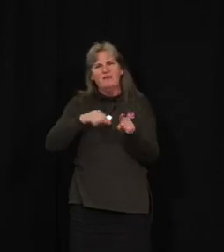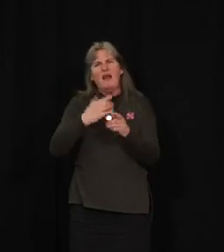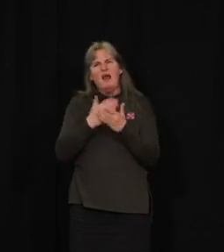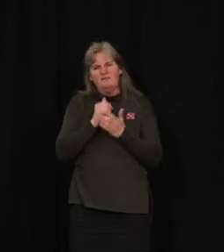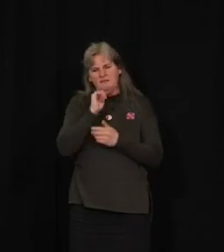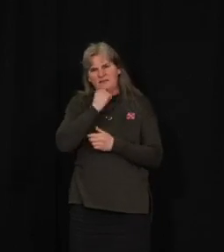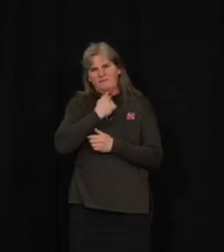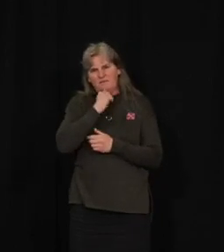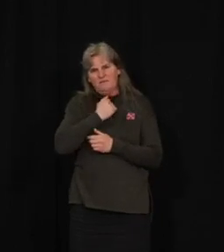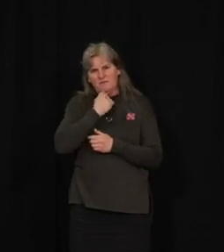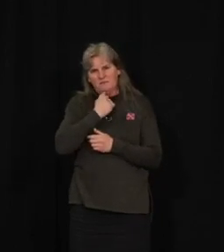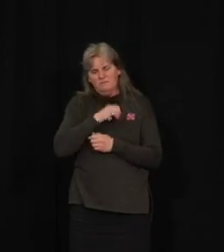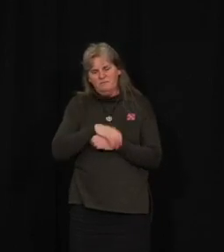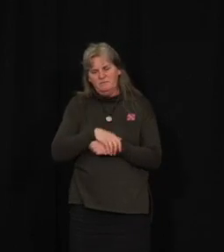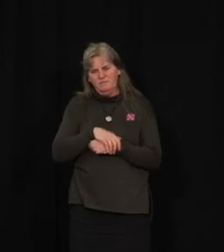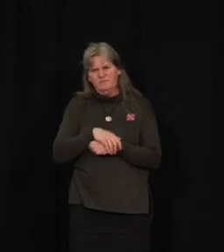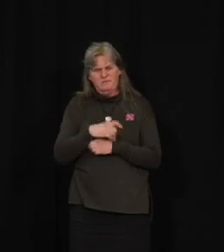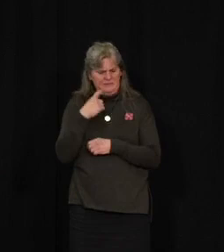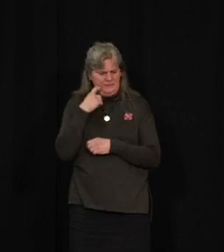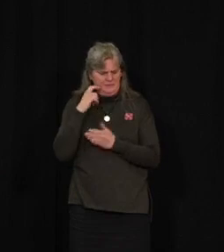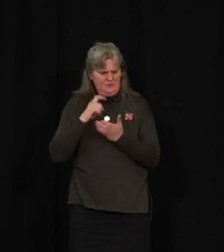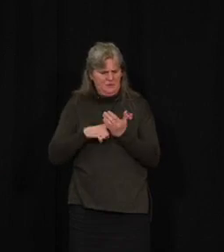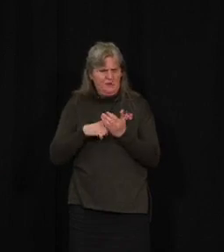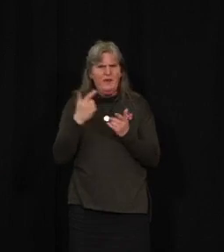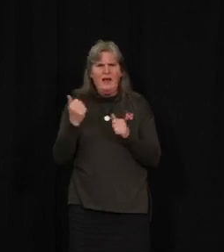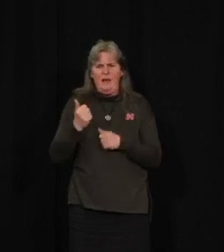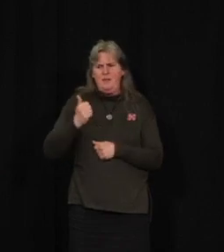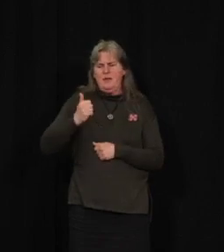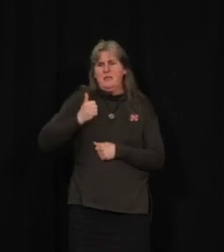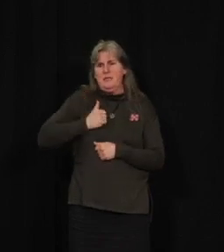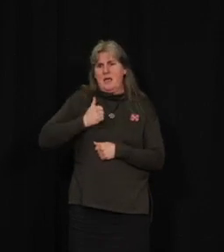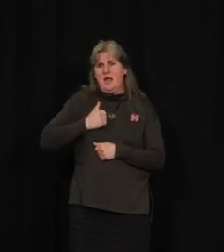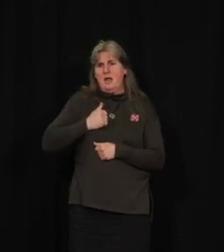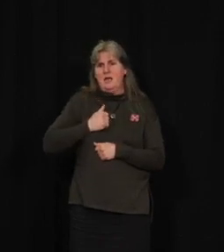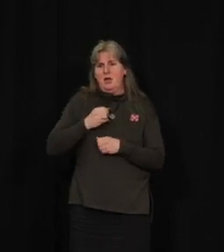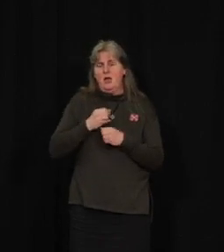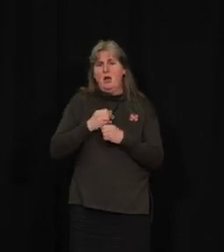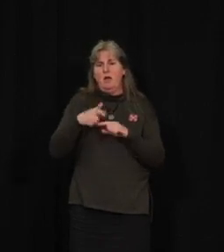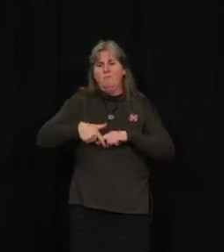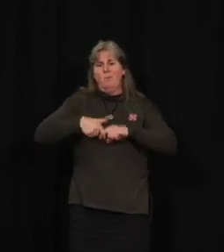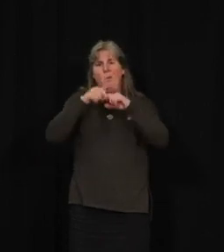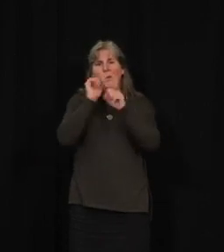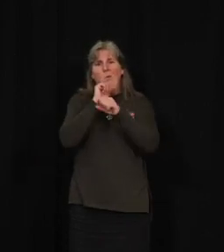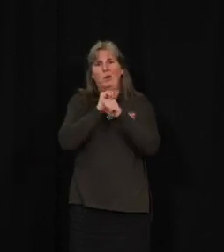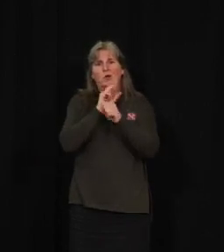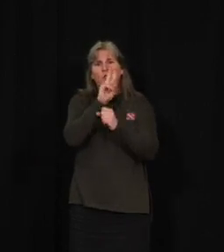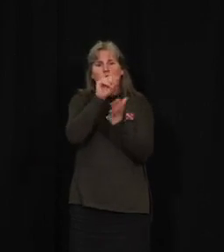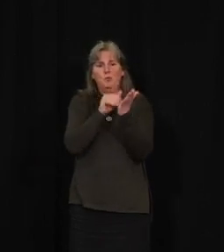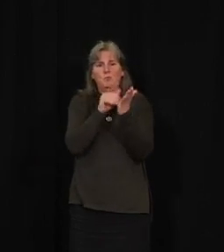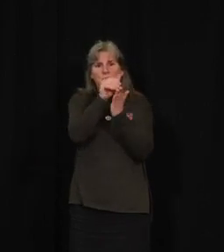Canada lost 2 million jobs in April and we know that Yukon has had its share. I know that residents in